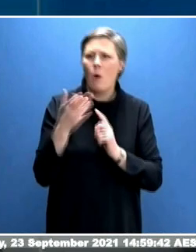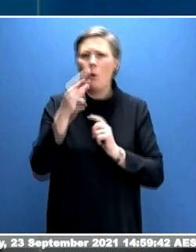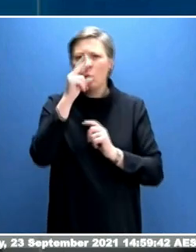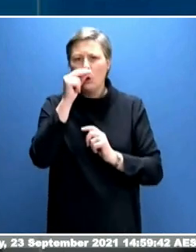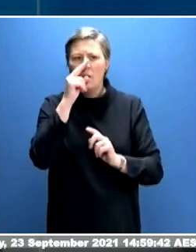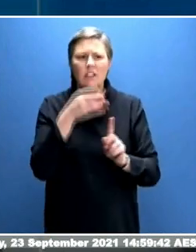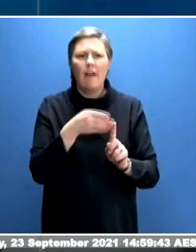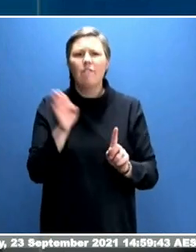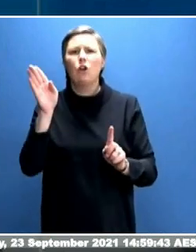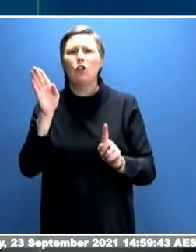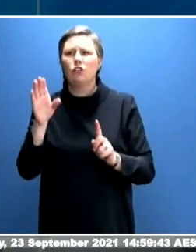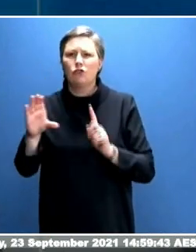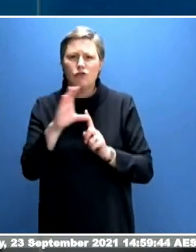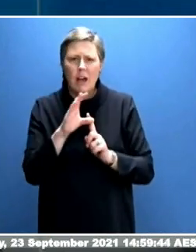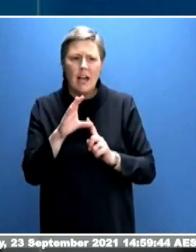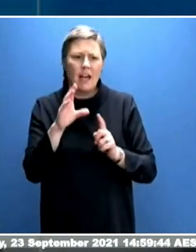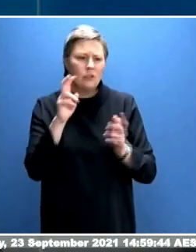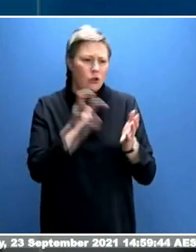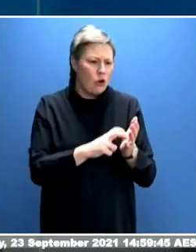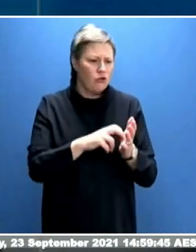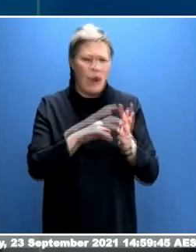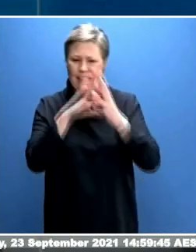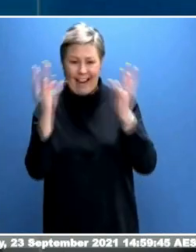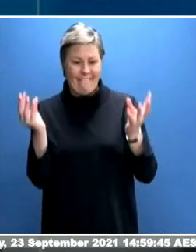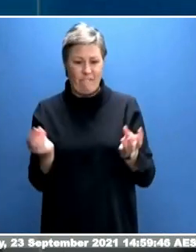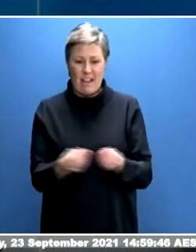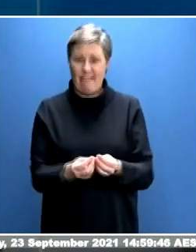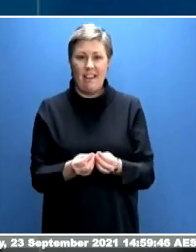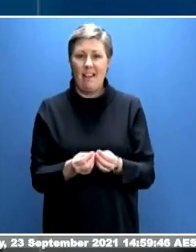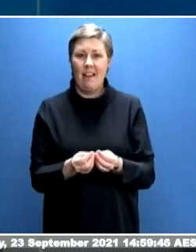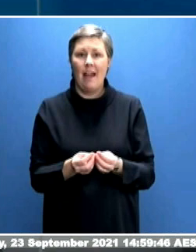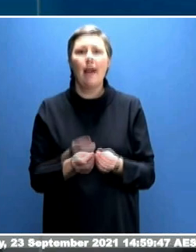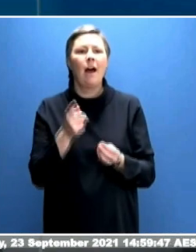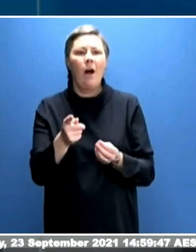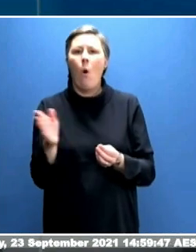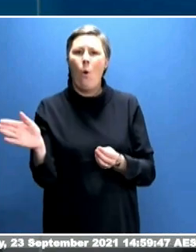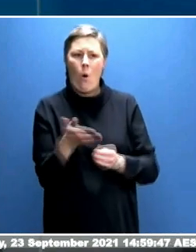program grants and contracts are all with Aboriginal community-controlled orgs.